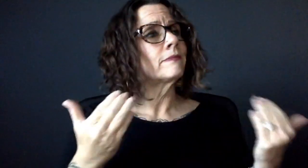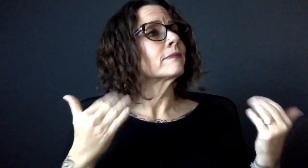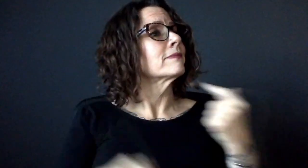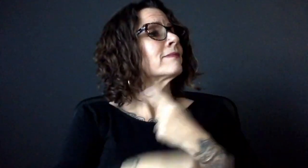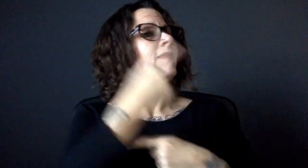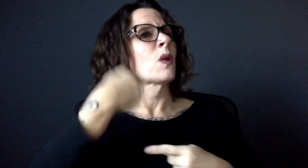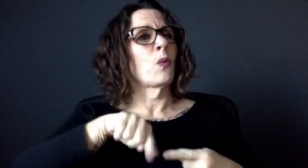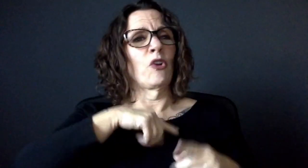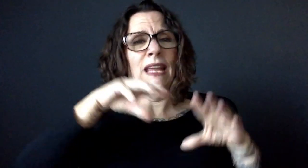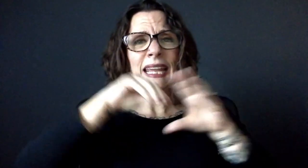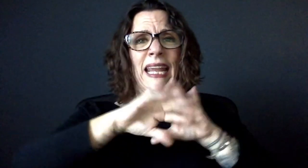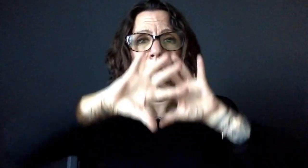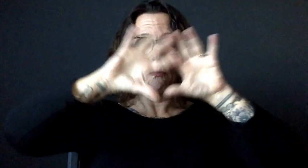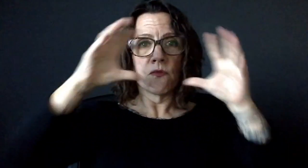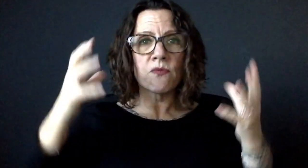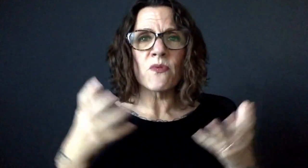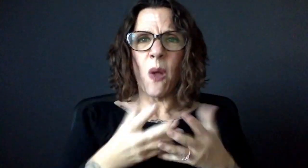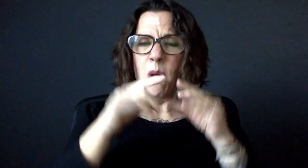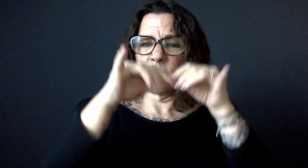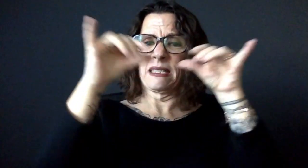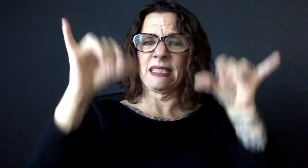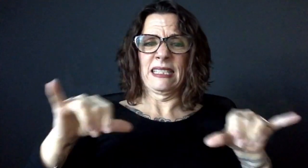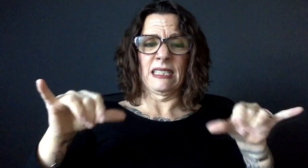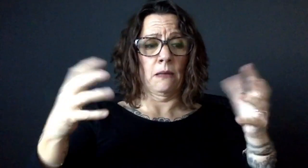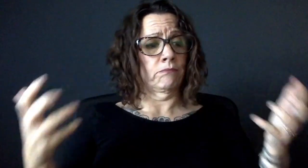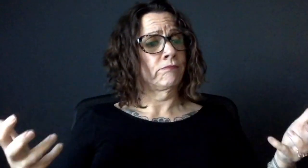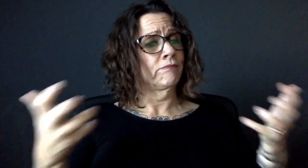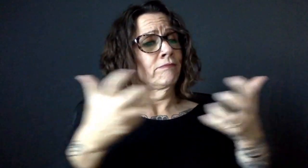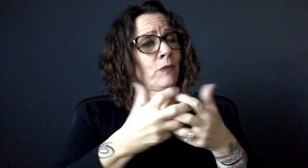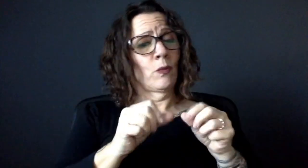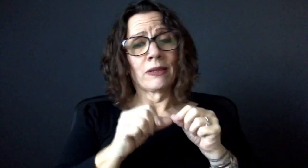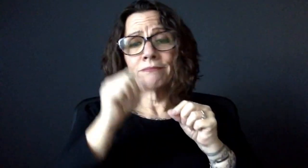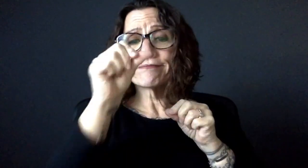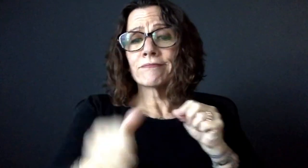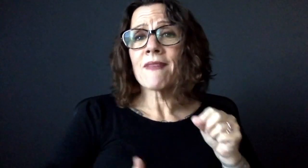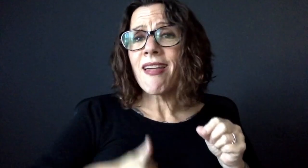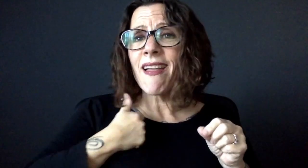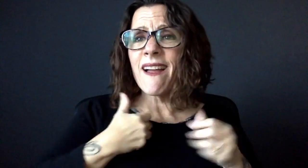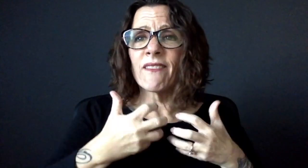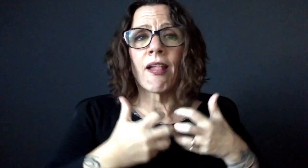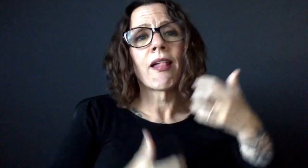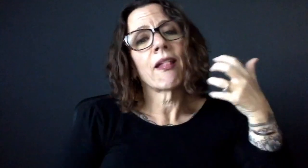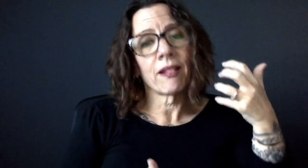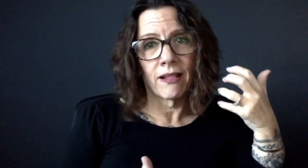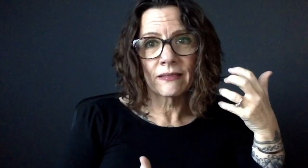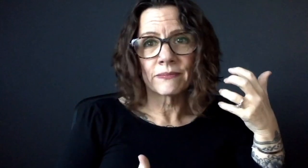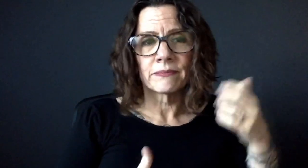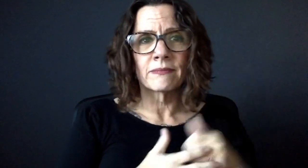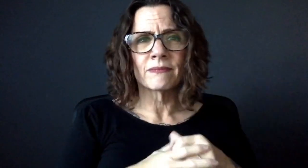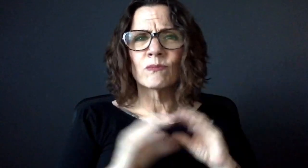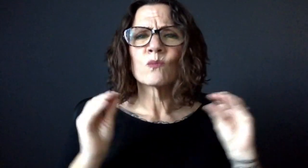We are in a global system that is incompatible with life.